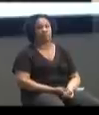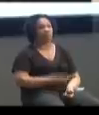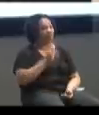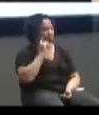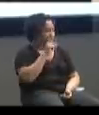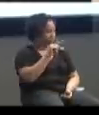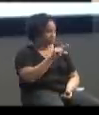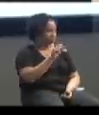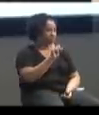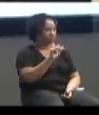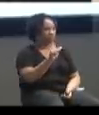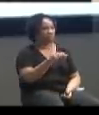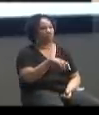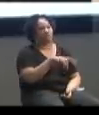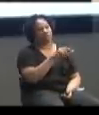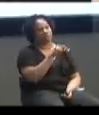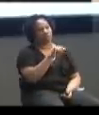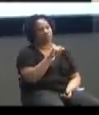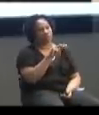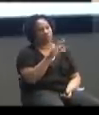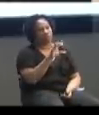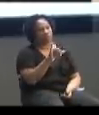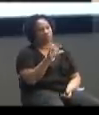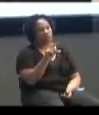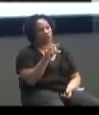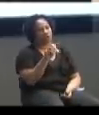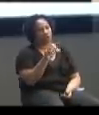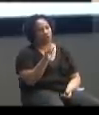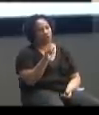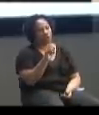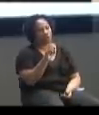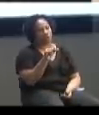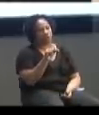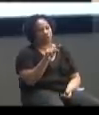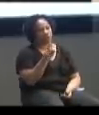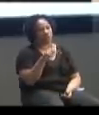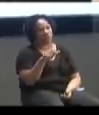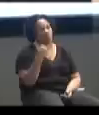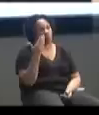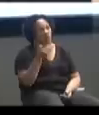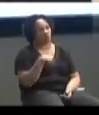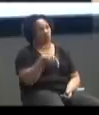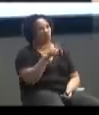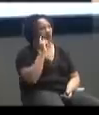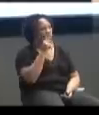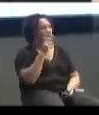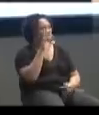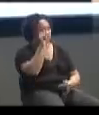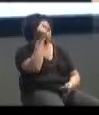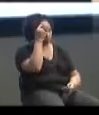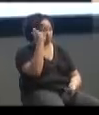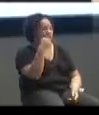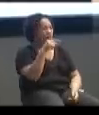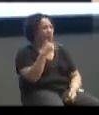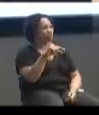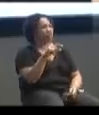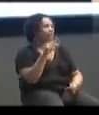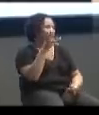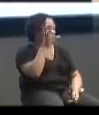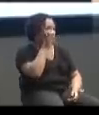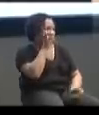FIRST OF ALL, ON BEHALF OF GSA, NANCY GILLIS AND I WELCOME YOU